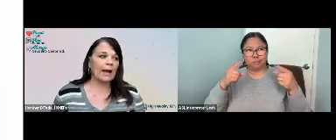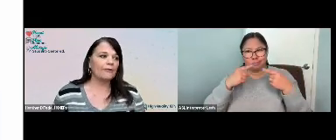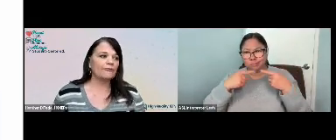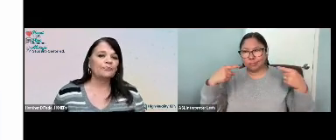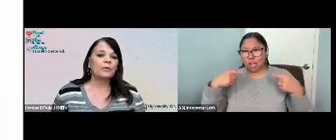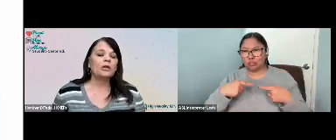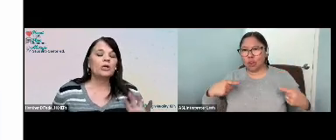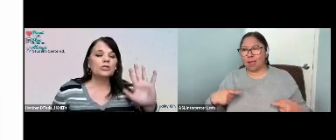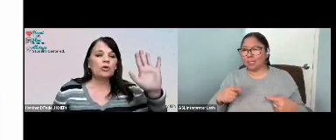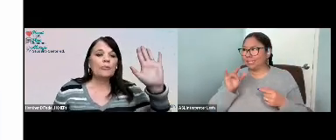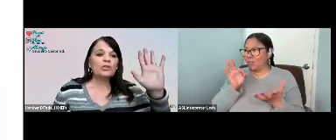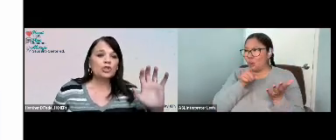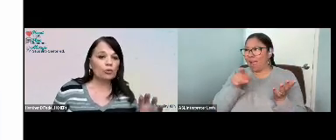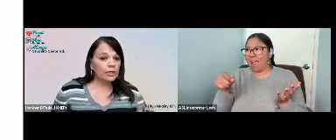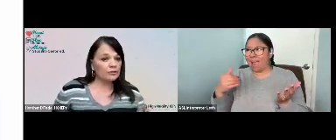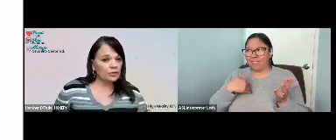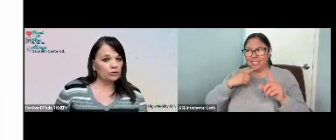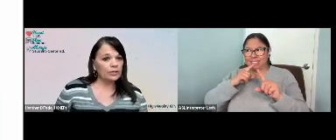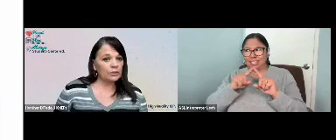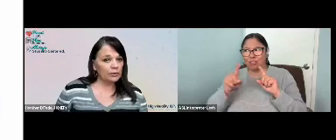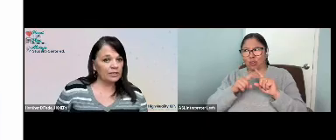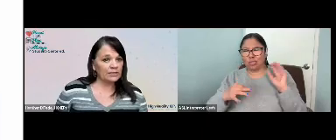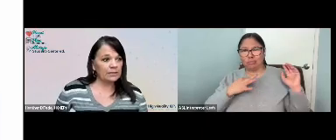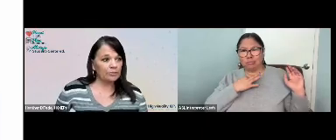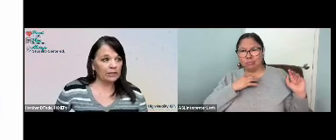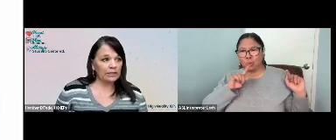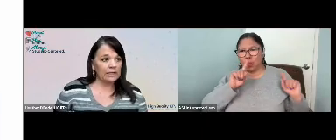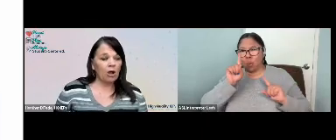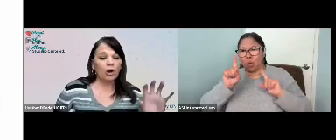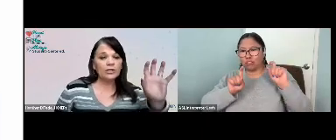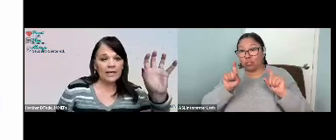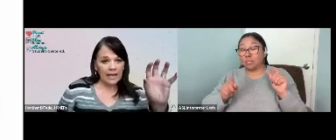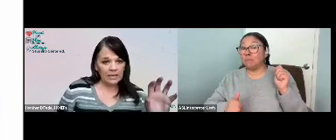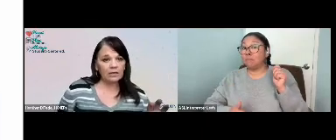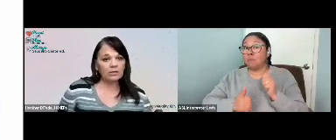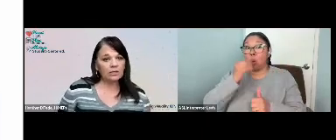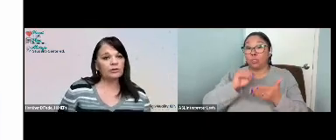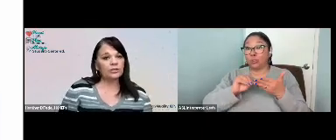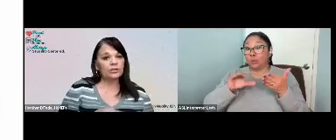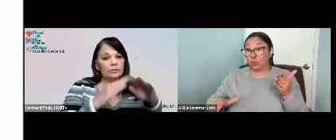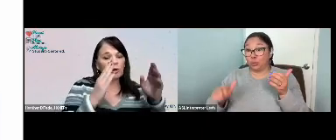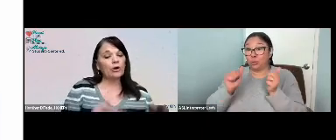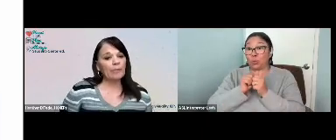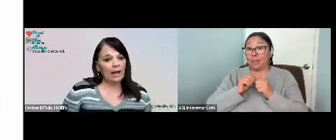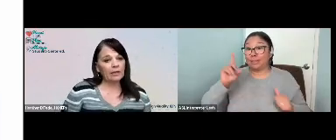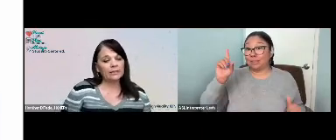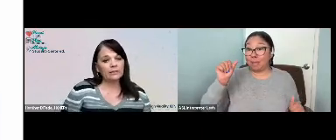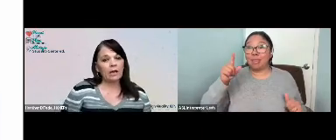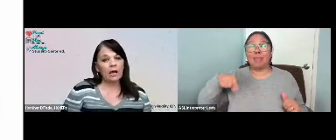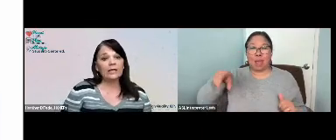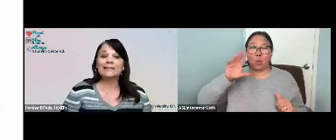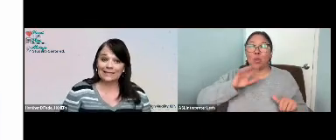may have. So the majority of students with a disability are taking the the smarter balanced